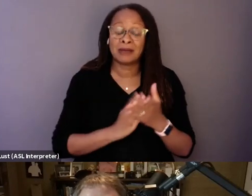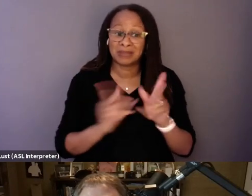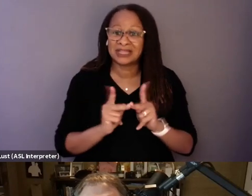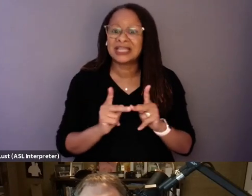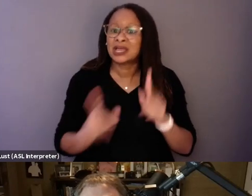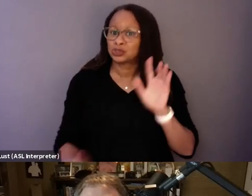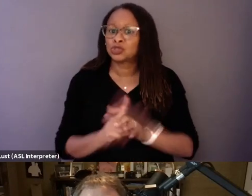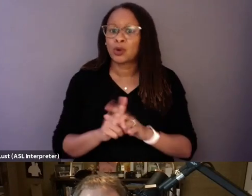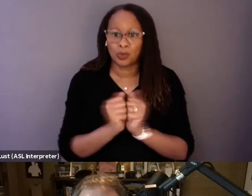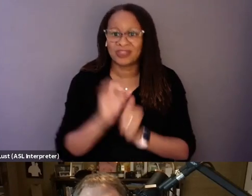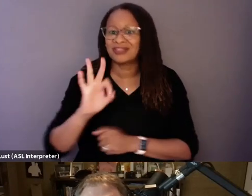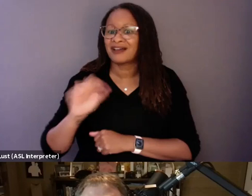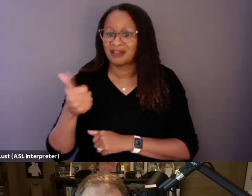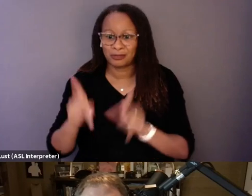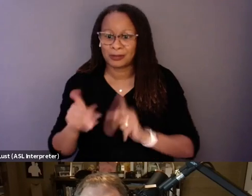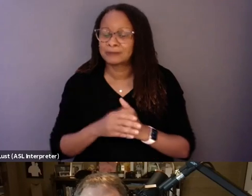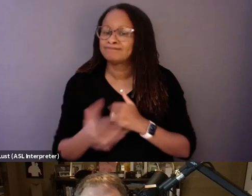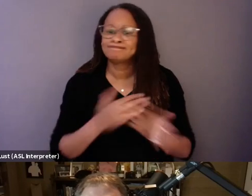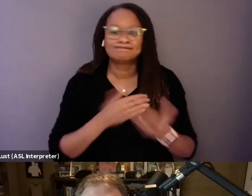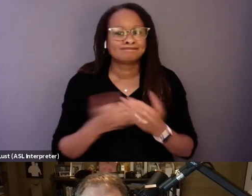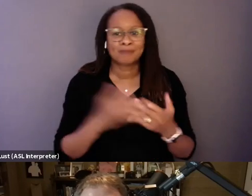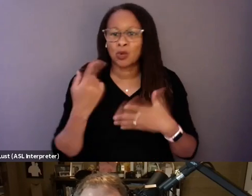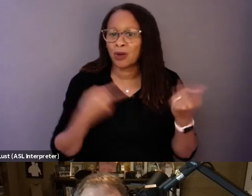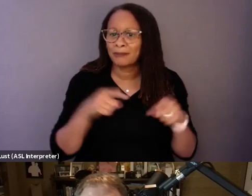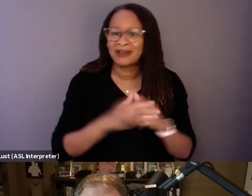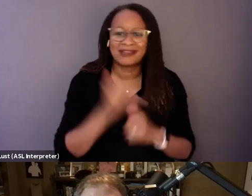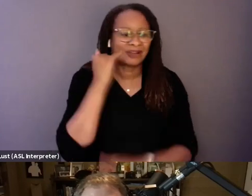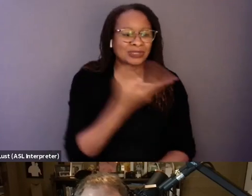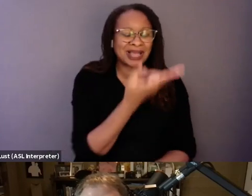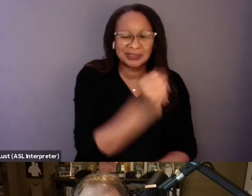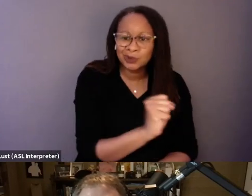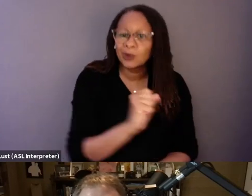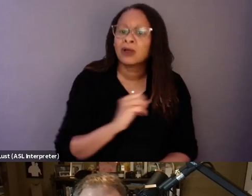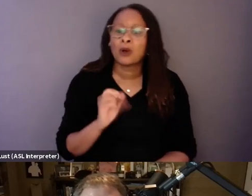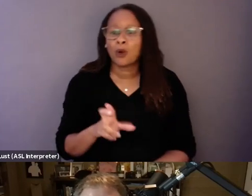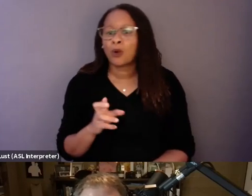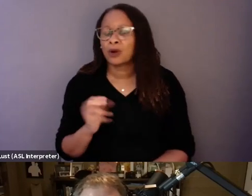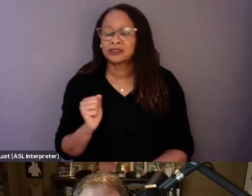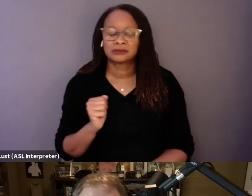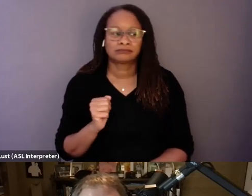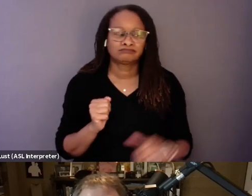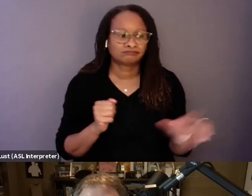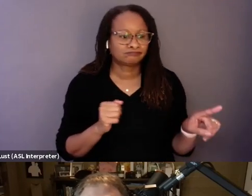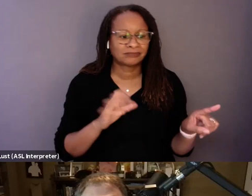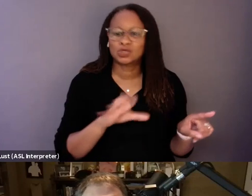And no matter what it was, whether it was in high school doing the sketch comedy or